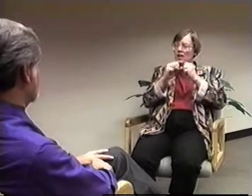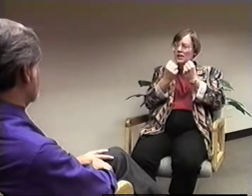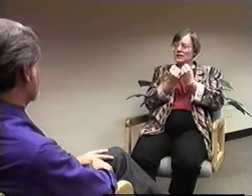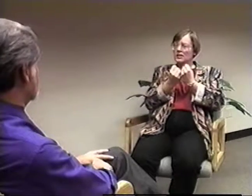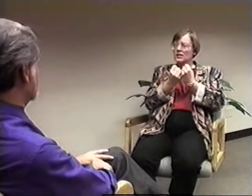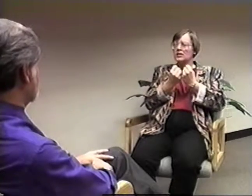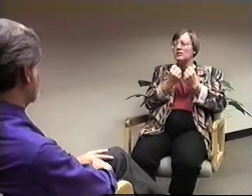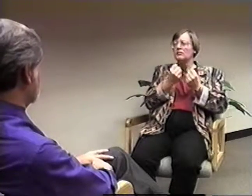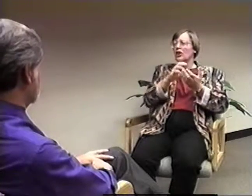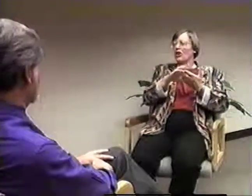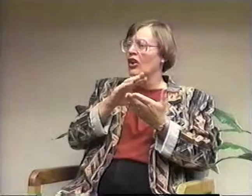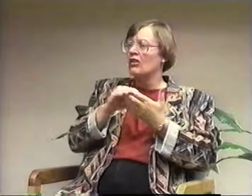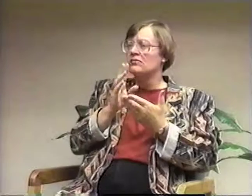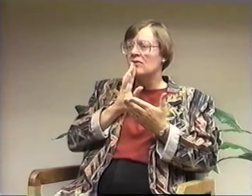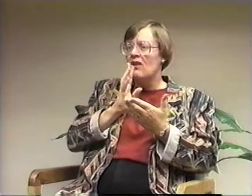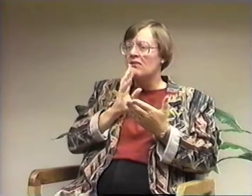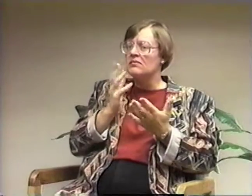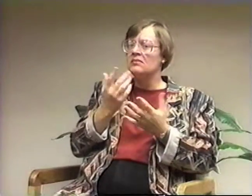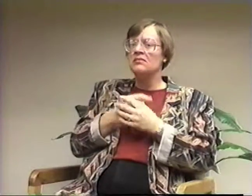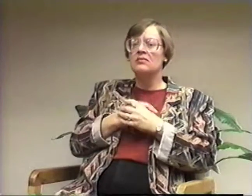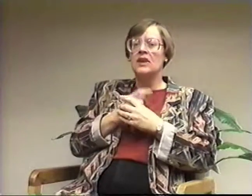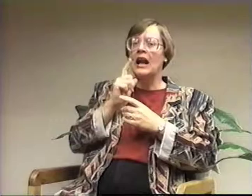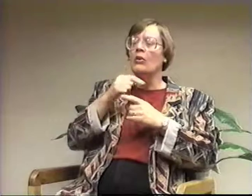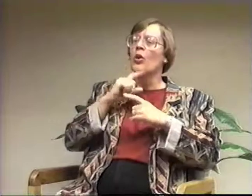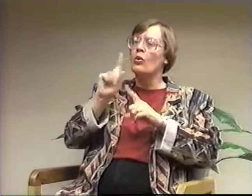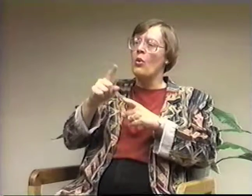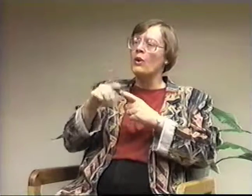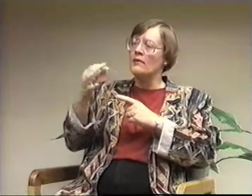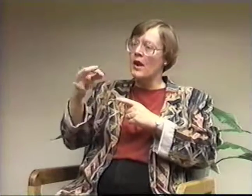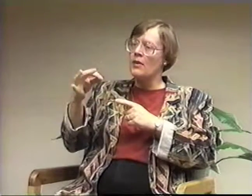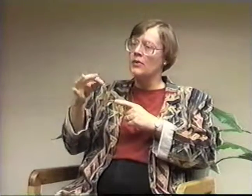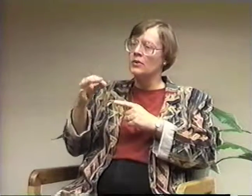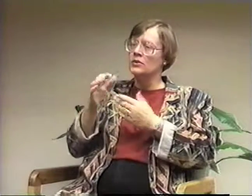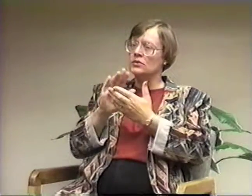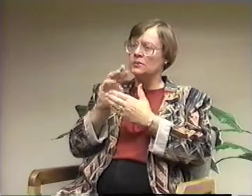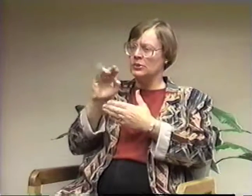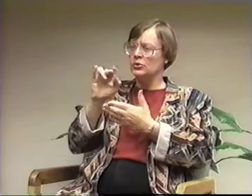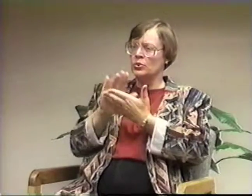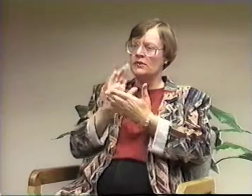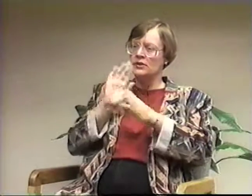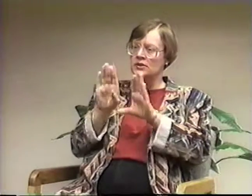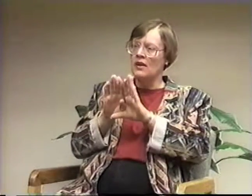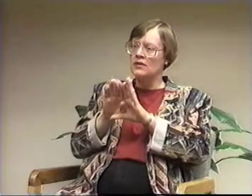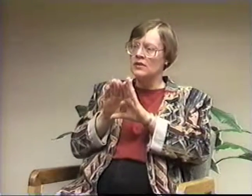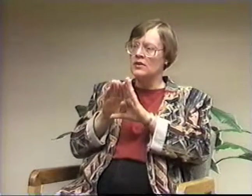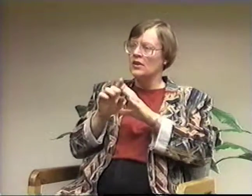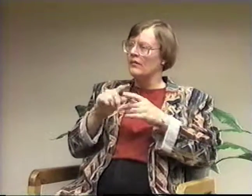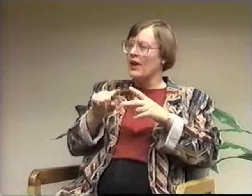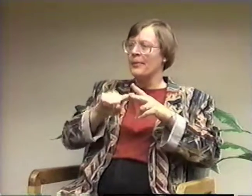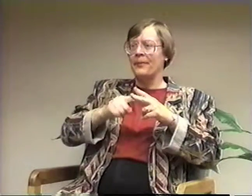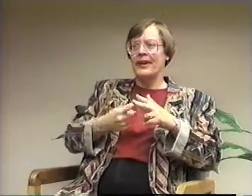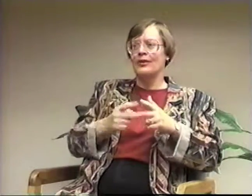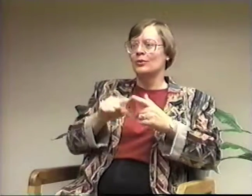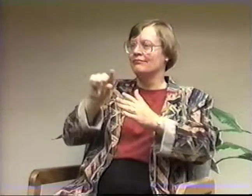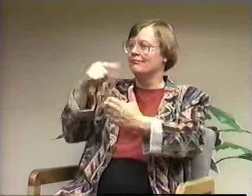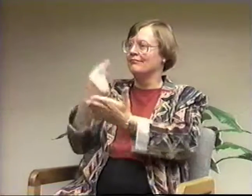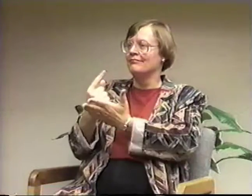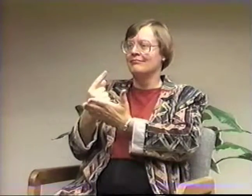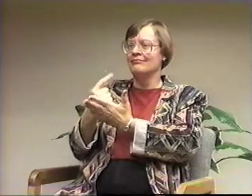I went to Minneapolis, to the Hearing Society. I went to Faribault school for the Deaf [Minnesota State Academy for the Deaf - MSAD].